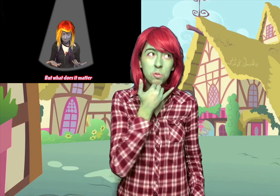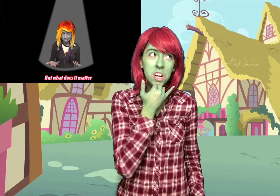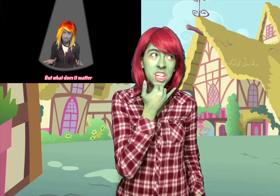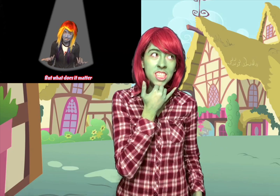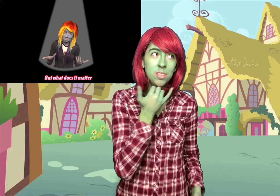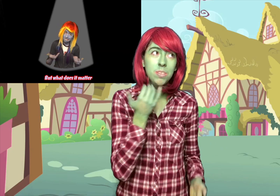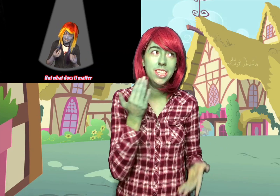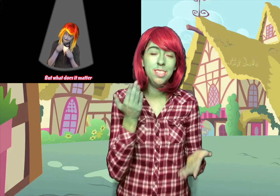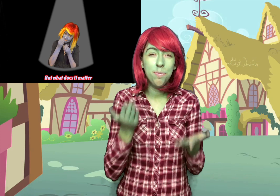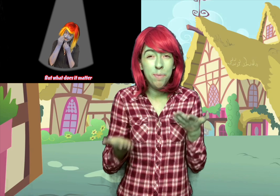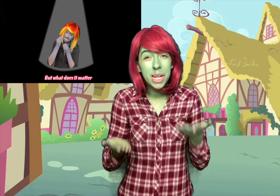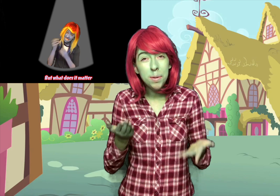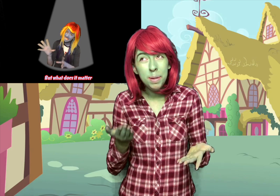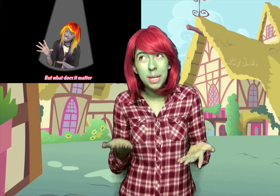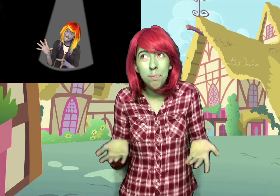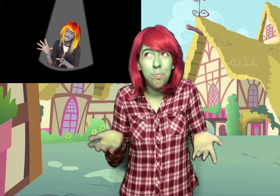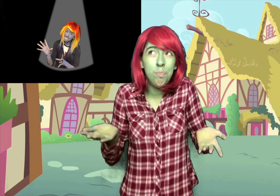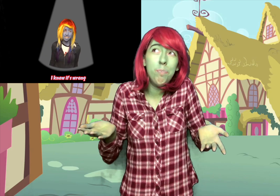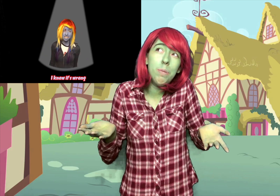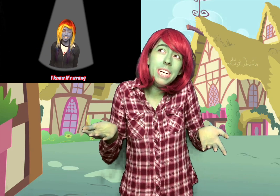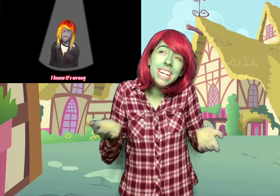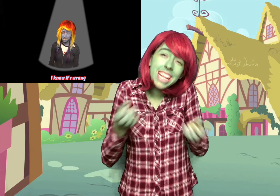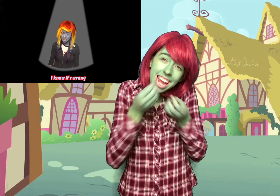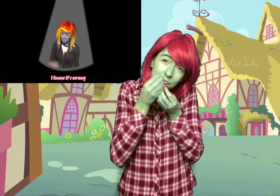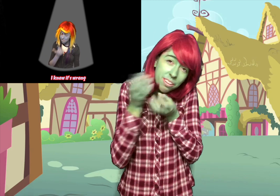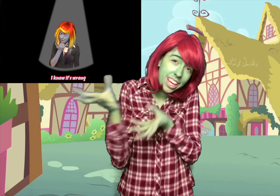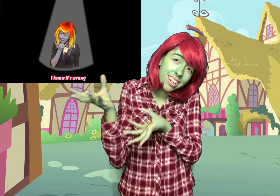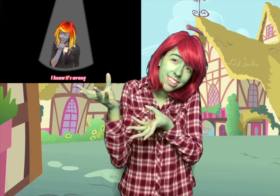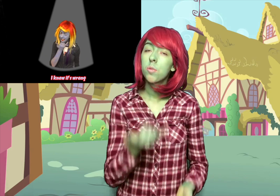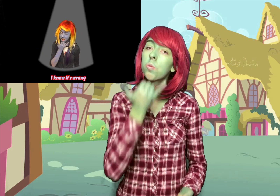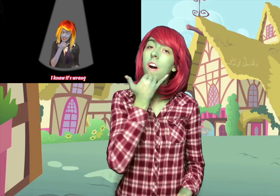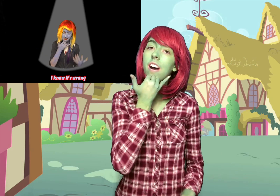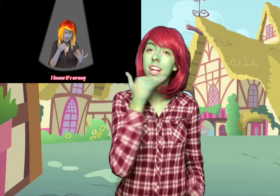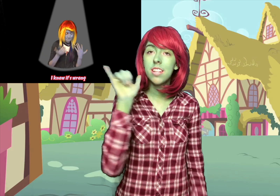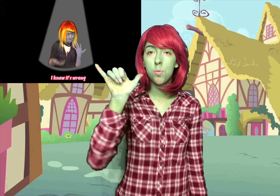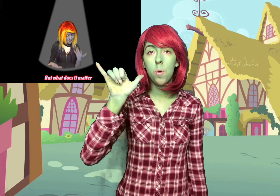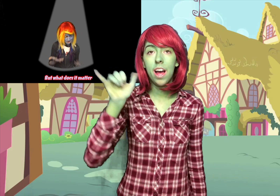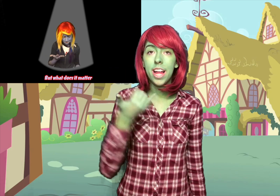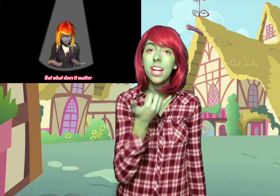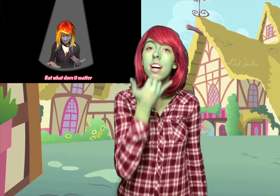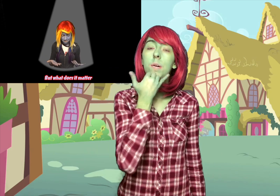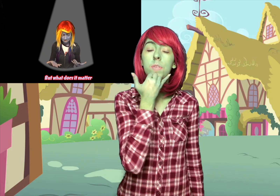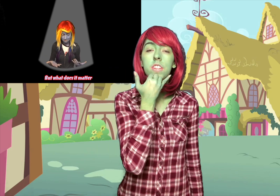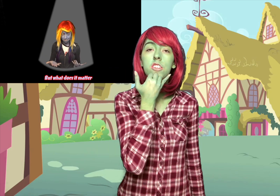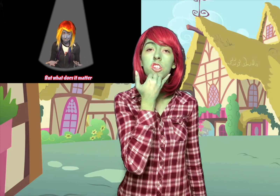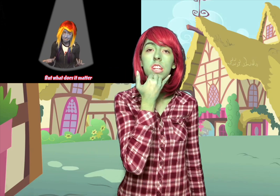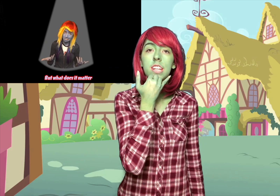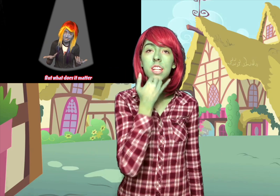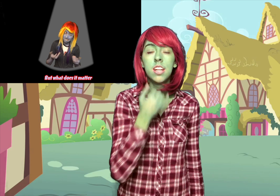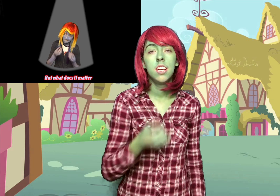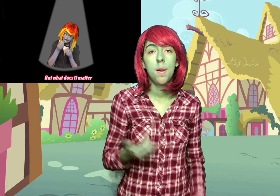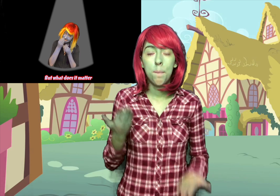"wrong well maybe but i don't care" wrong is y up to the chin